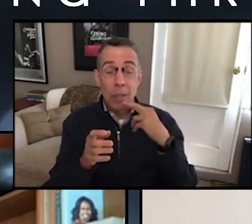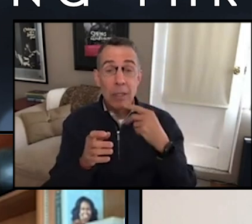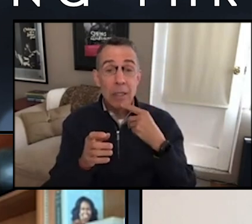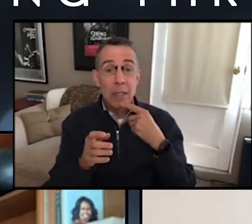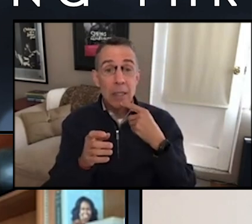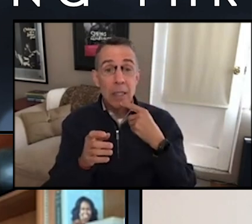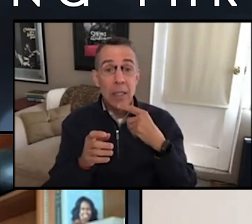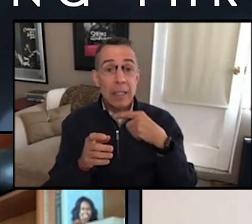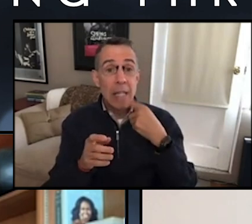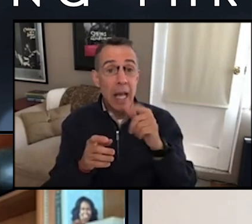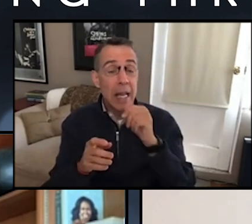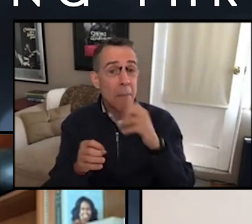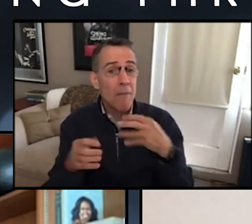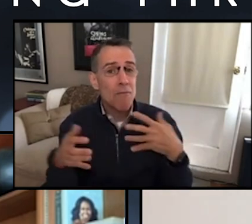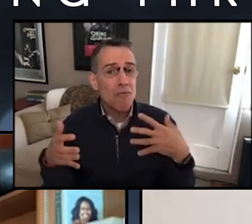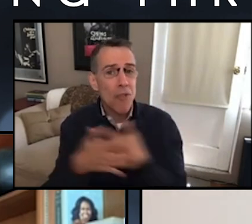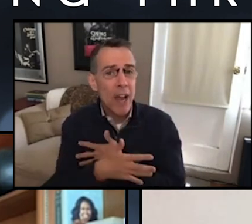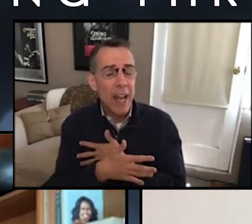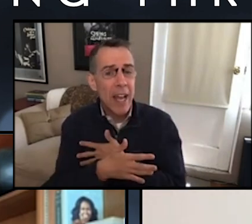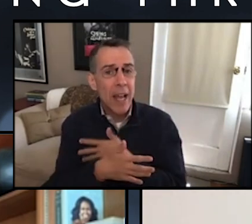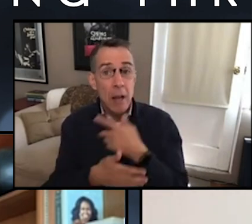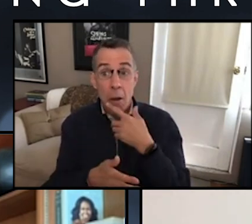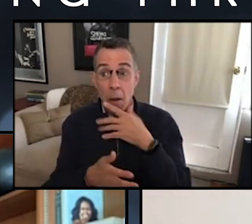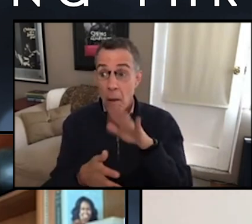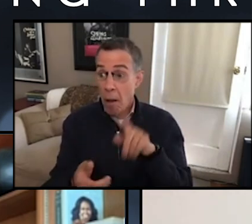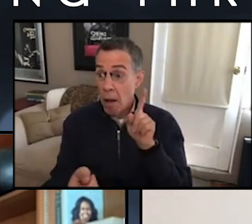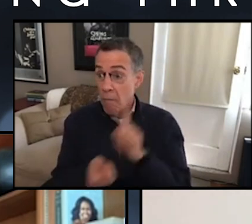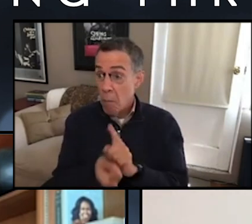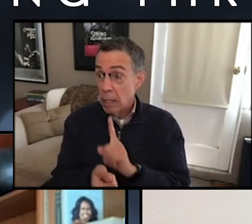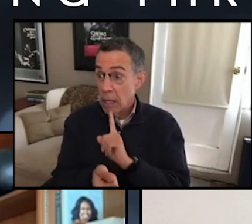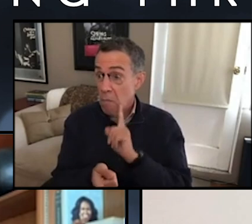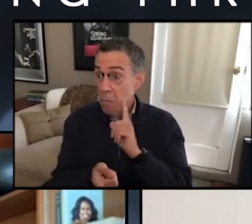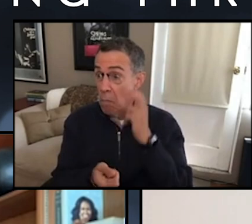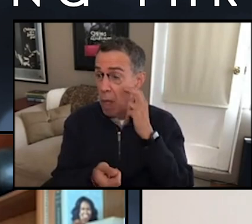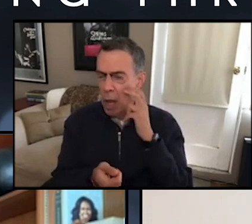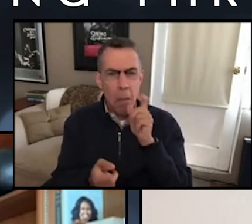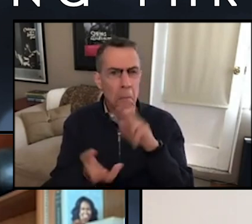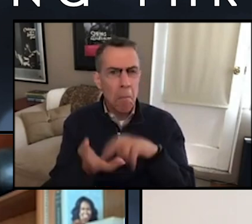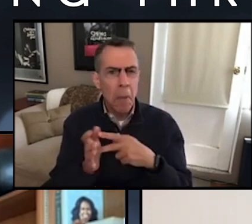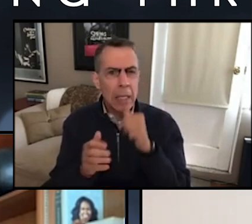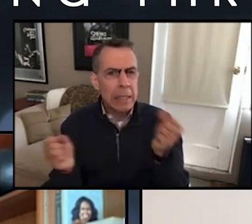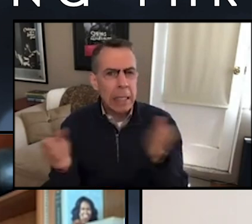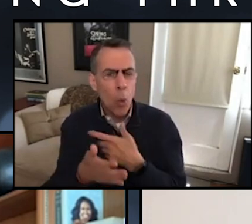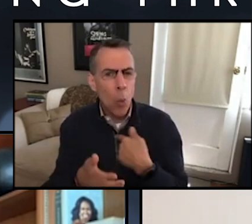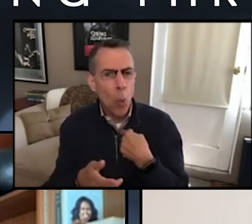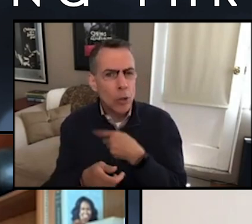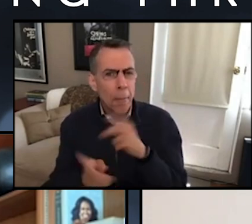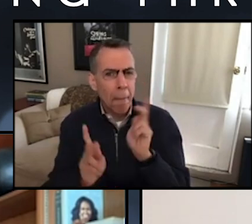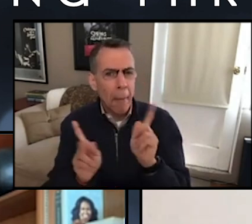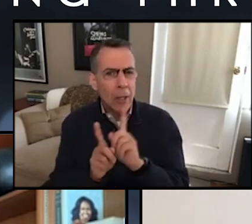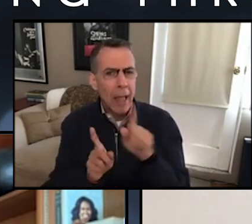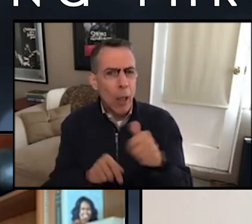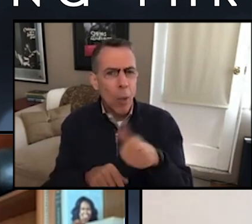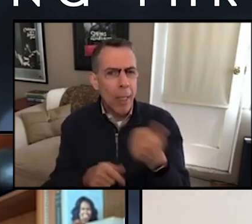not be afraid, just because you've never met someone who's DeafBlind, it's not scary we're people just like anyone else. Just understand that even if